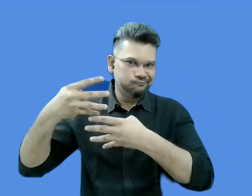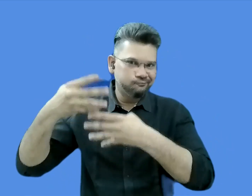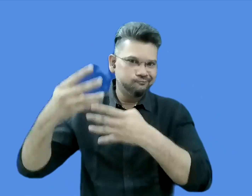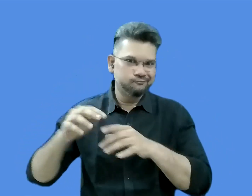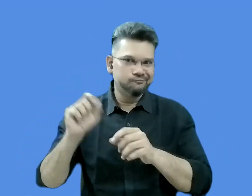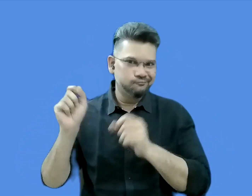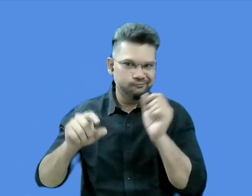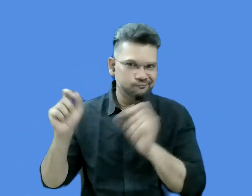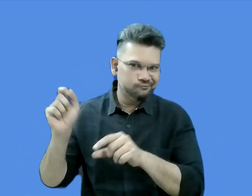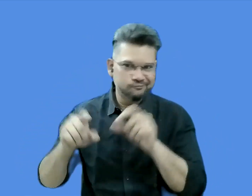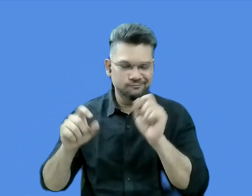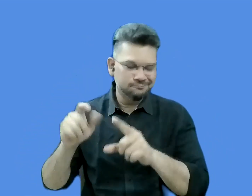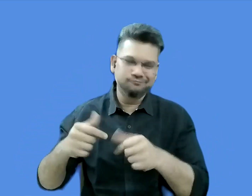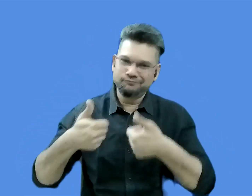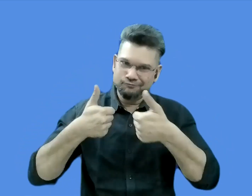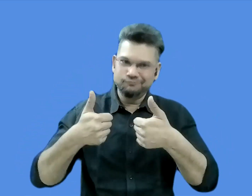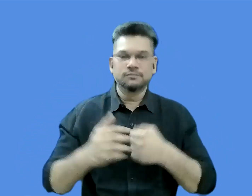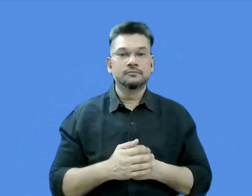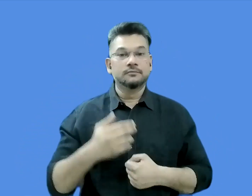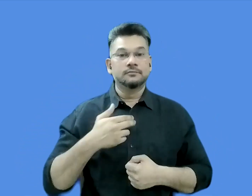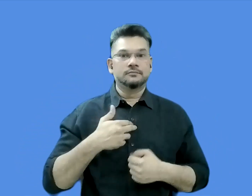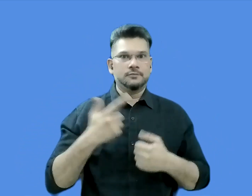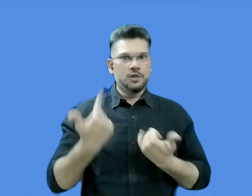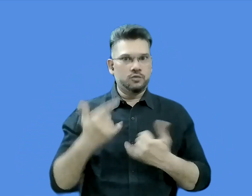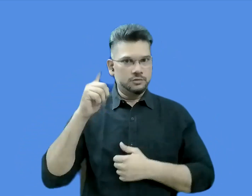I can see that the chat is on between the team